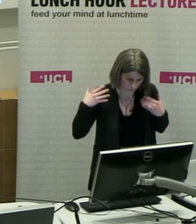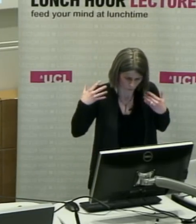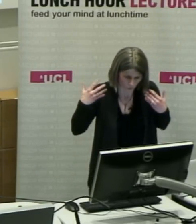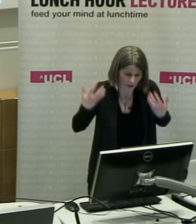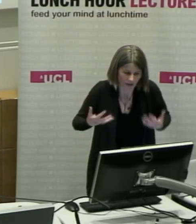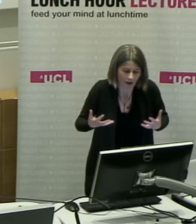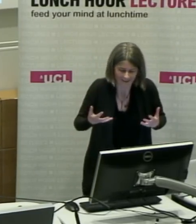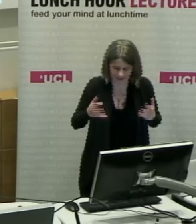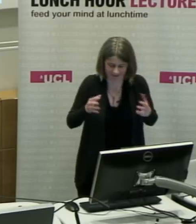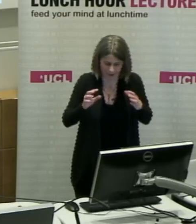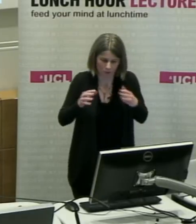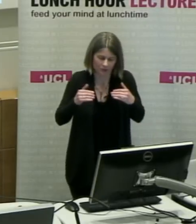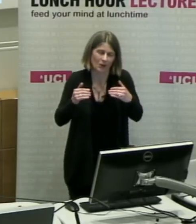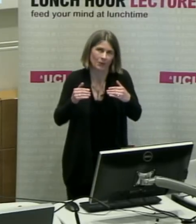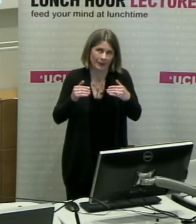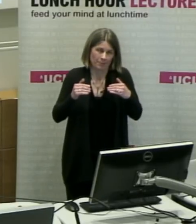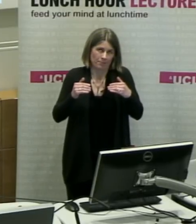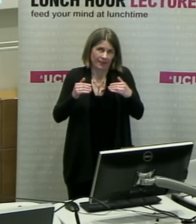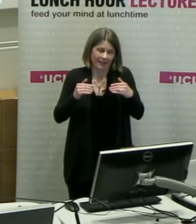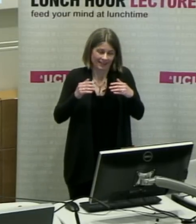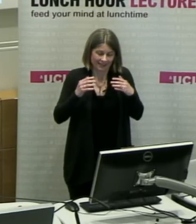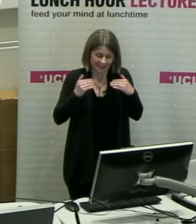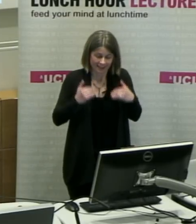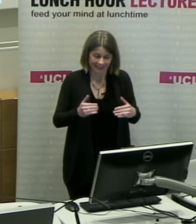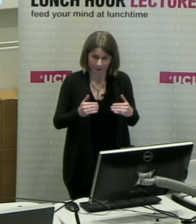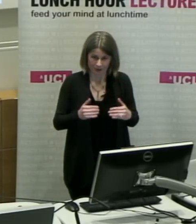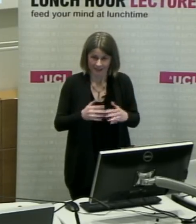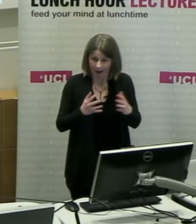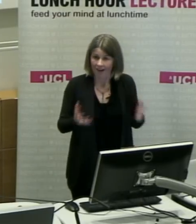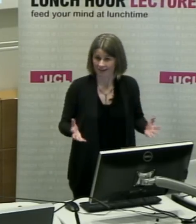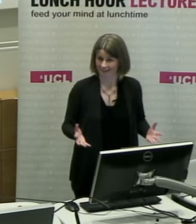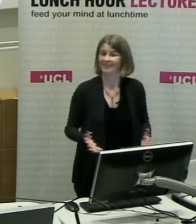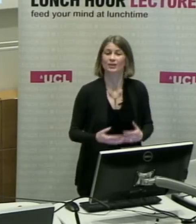We are... So... Sign languages are used